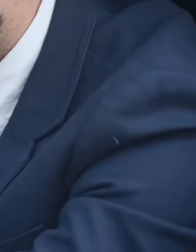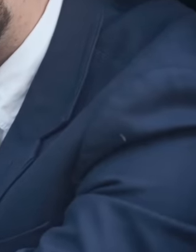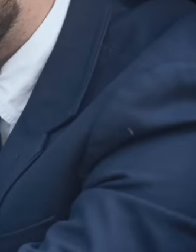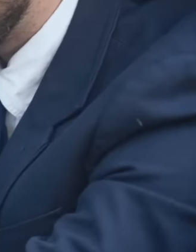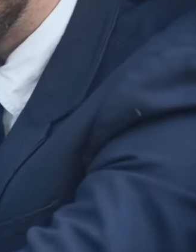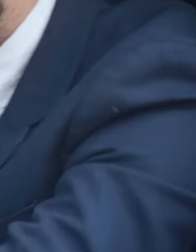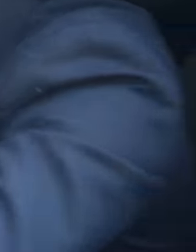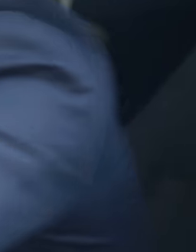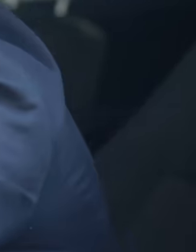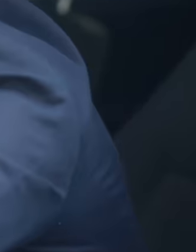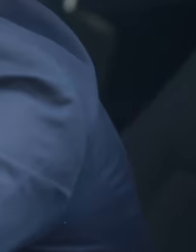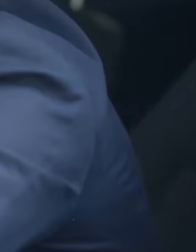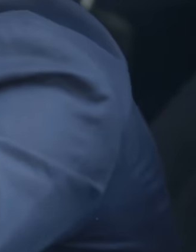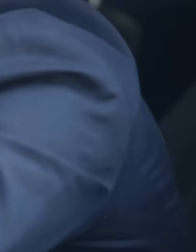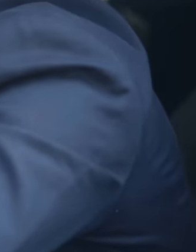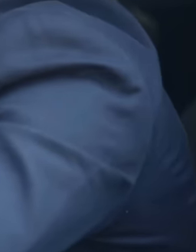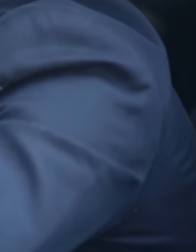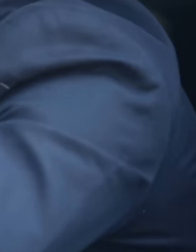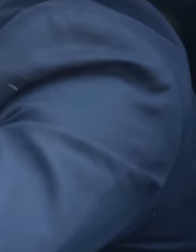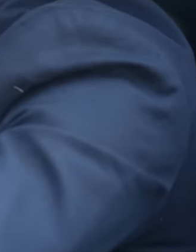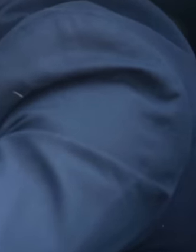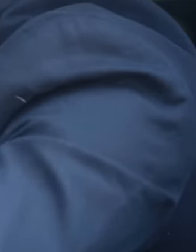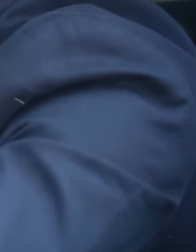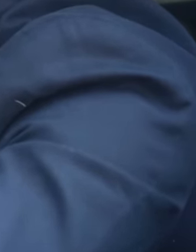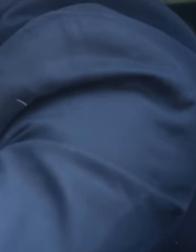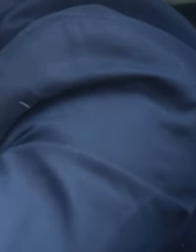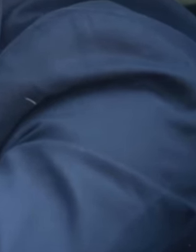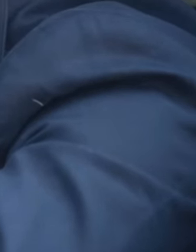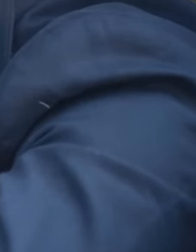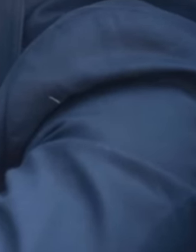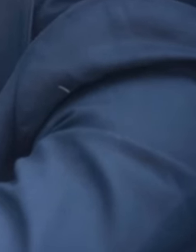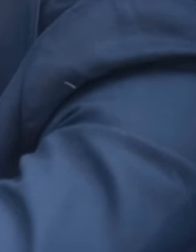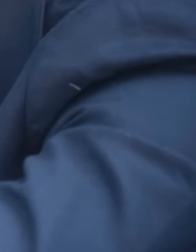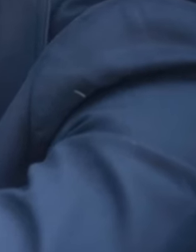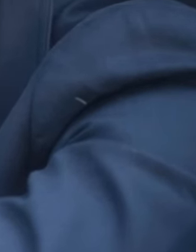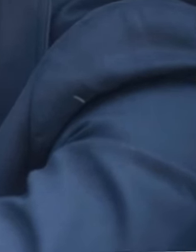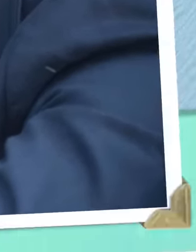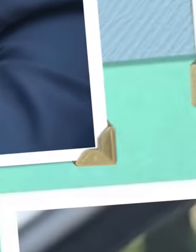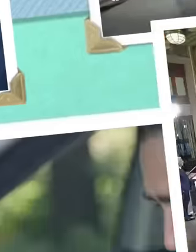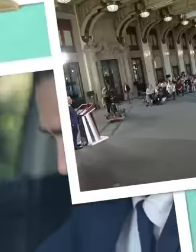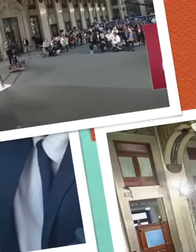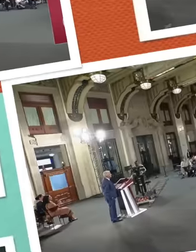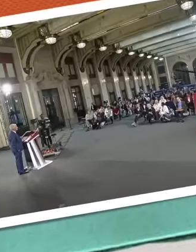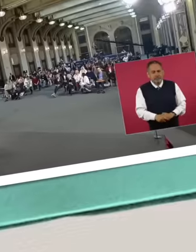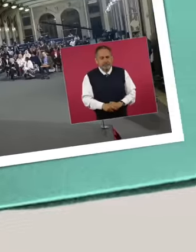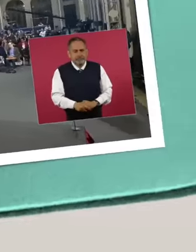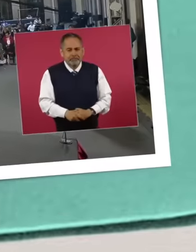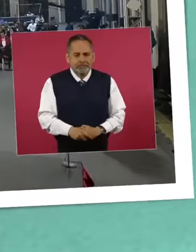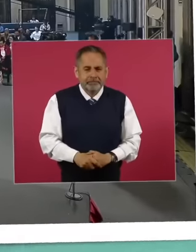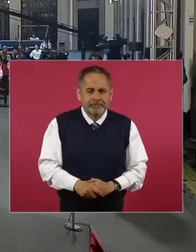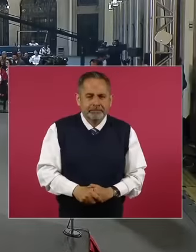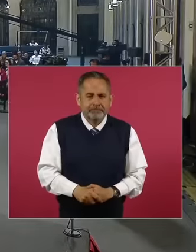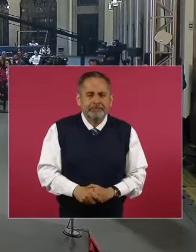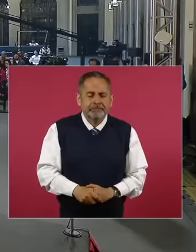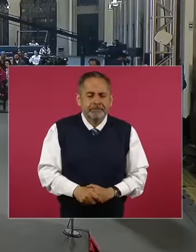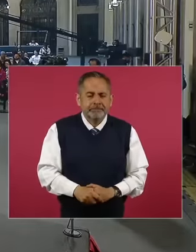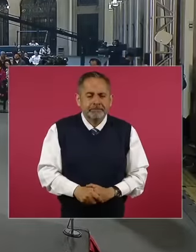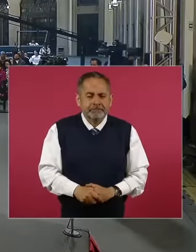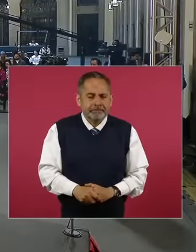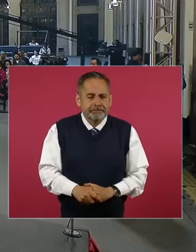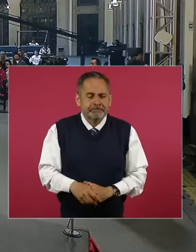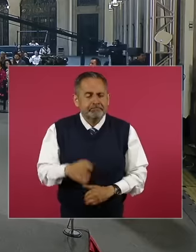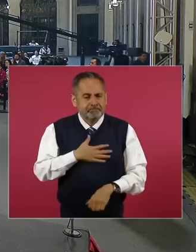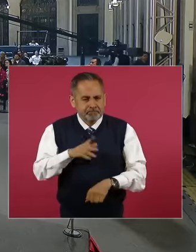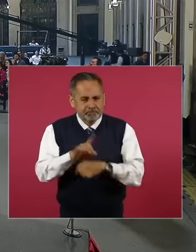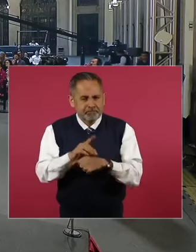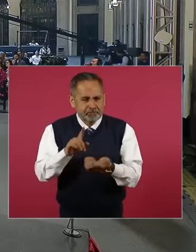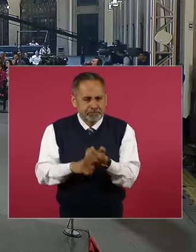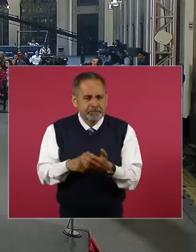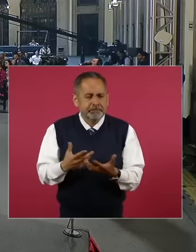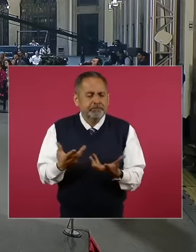have changed, very good morning, President Miguel Arzate of the Mexican State Public Broadcasting System